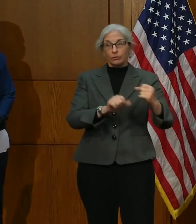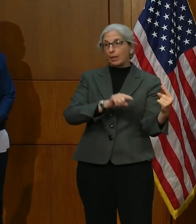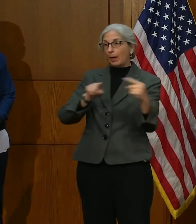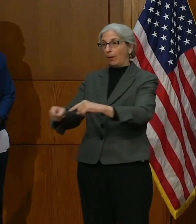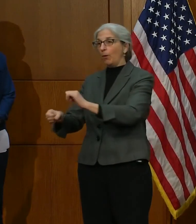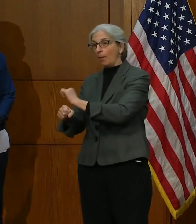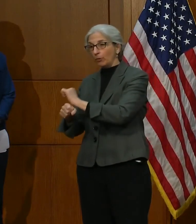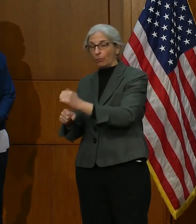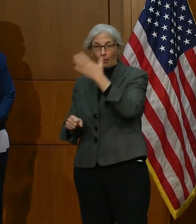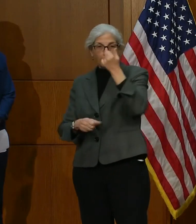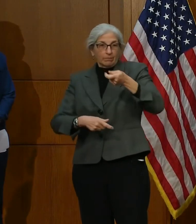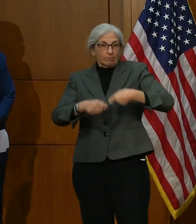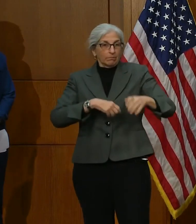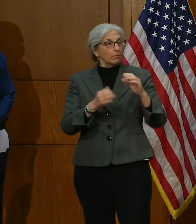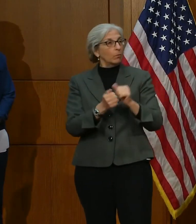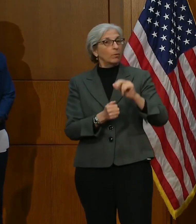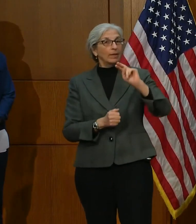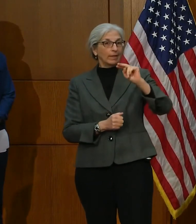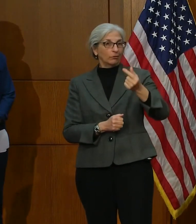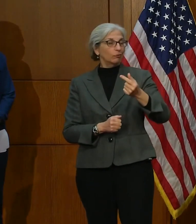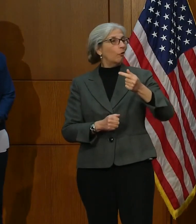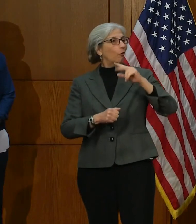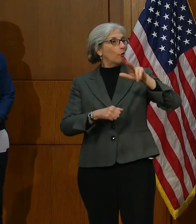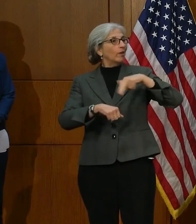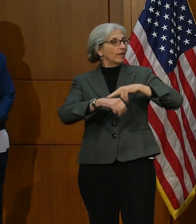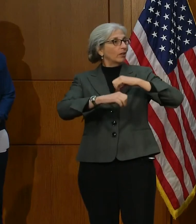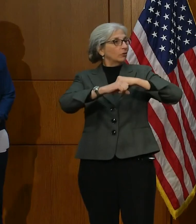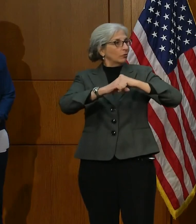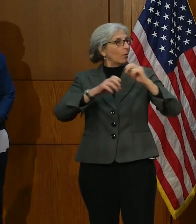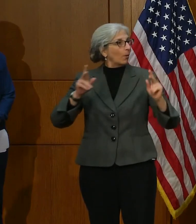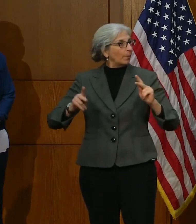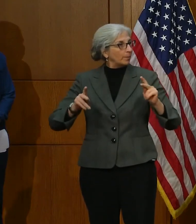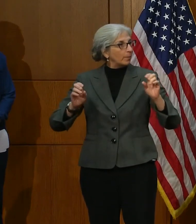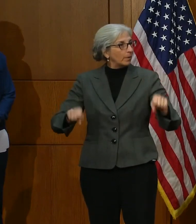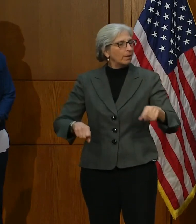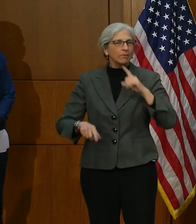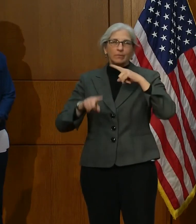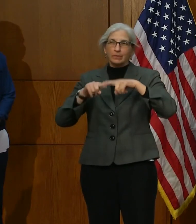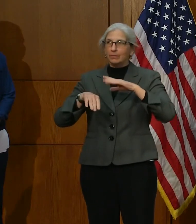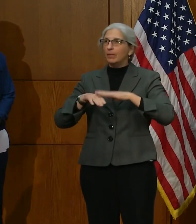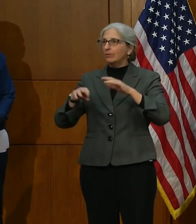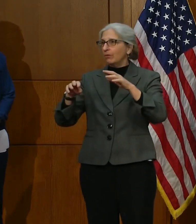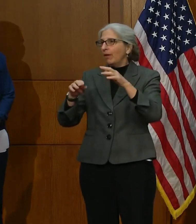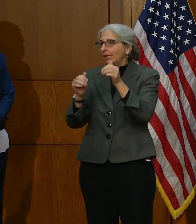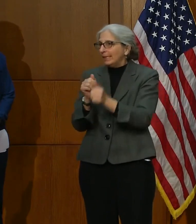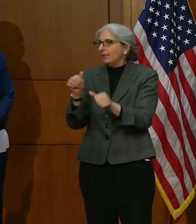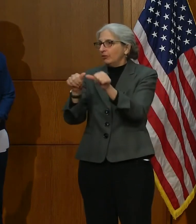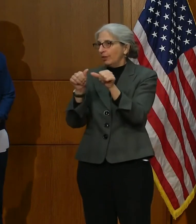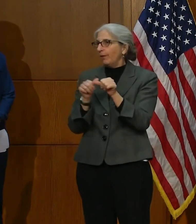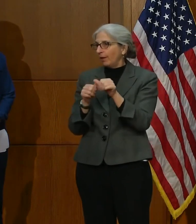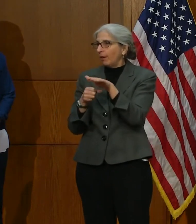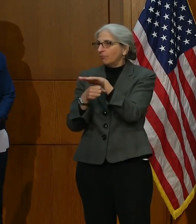BACK TO THEIR PREVIOUS ROLES BECAUSE THEY'VE BEEN FILLED IN BY BY STATE PERSONNEL LIKE